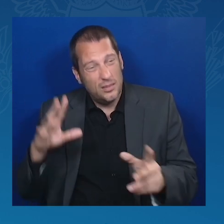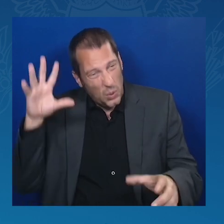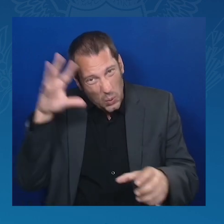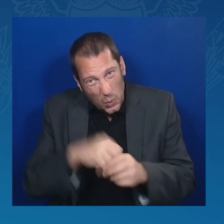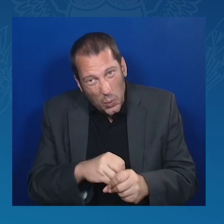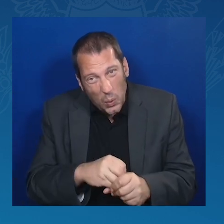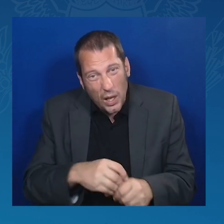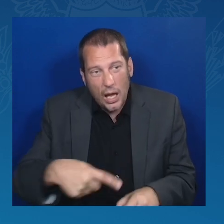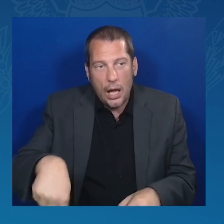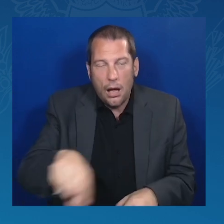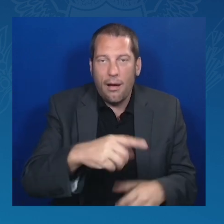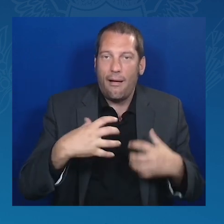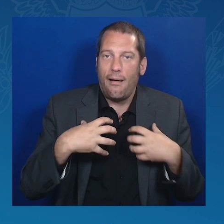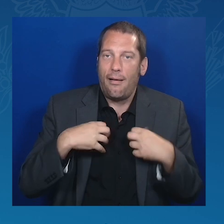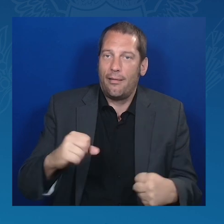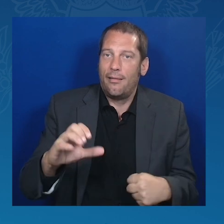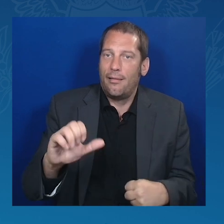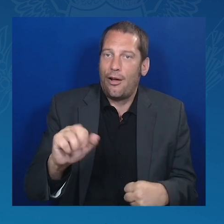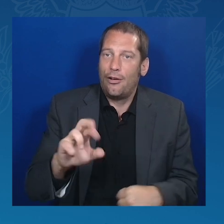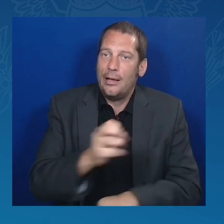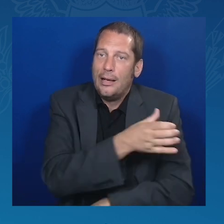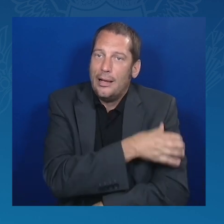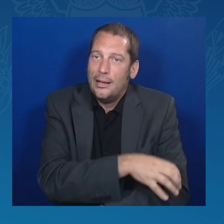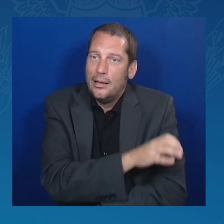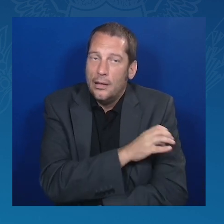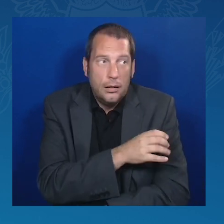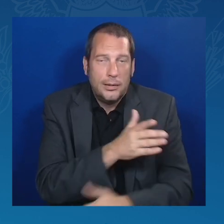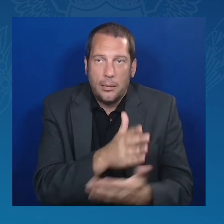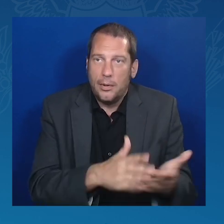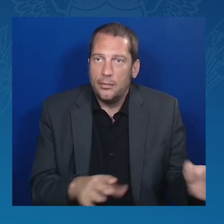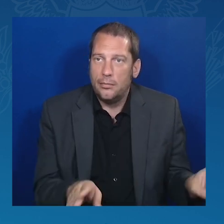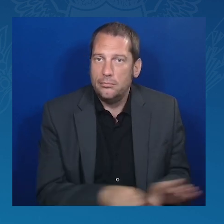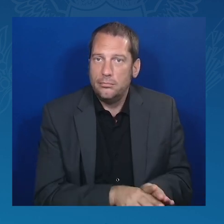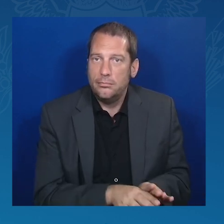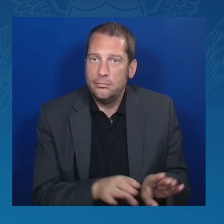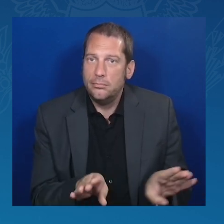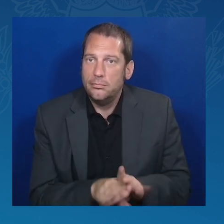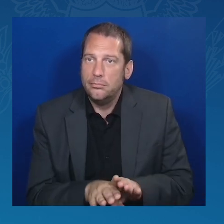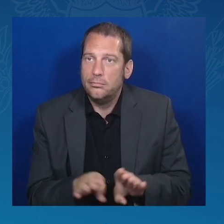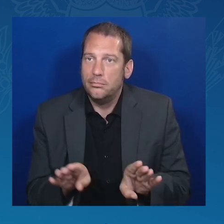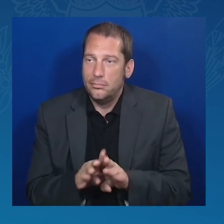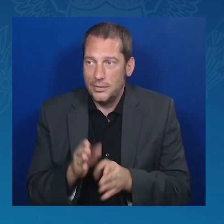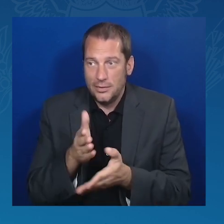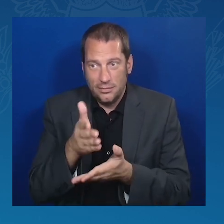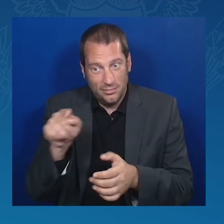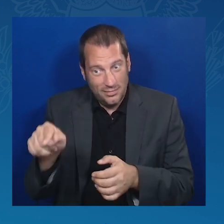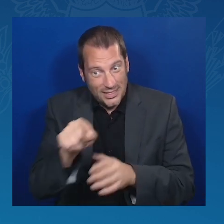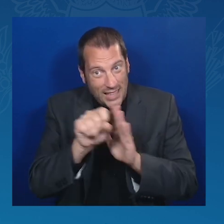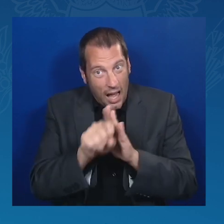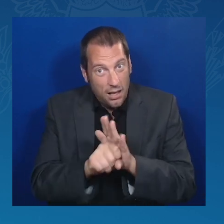especially in the states with abortion bans, which I call Trump abortion bans, by the way, because no matter how much he wants to say,